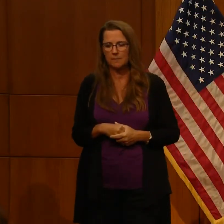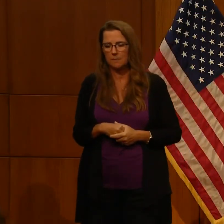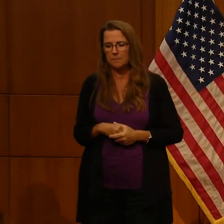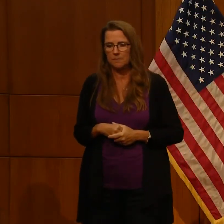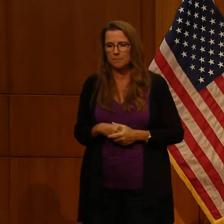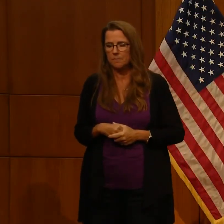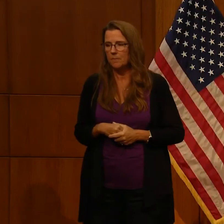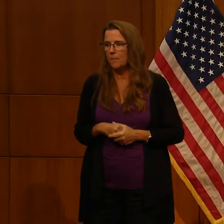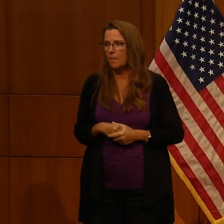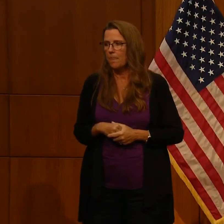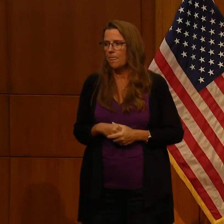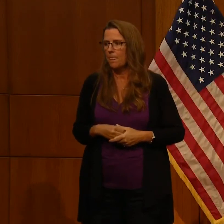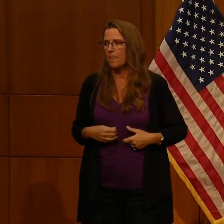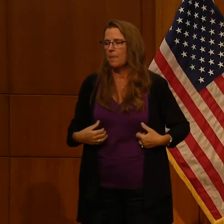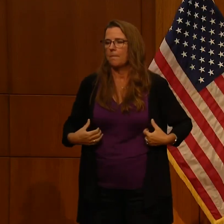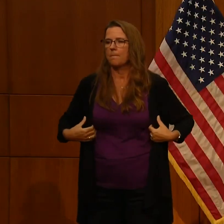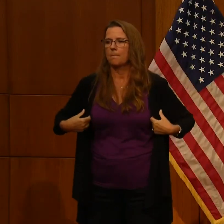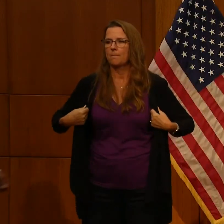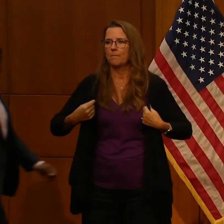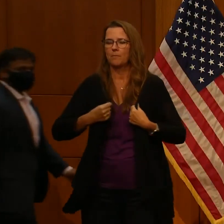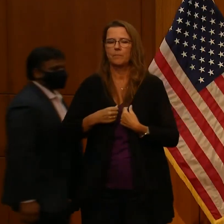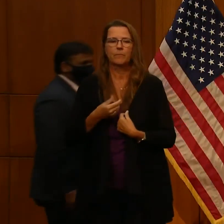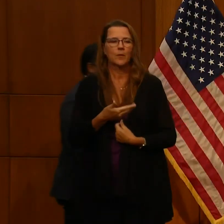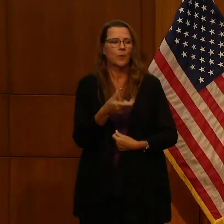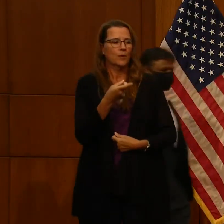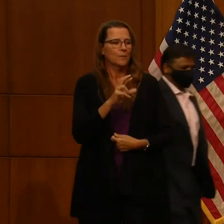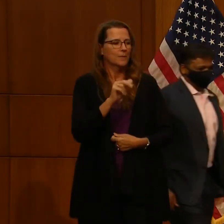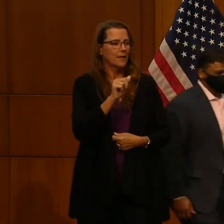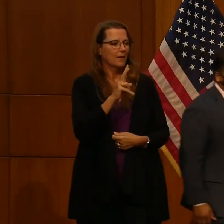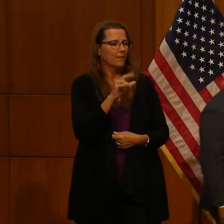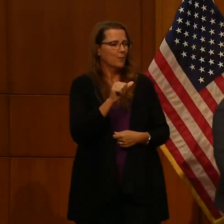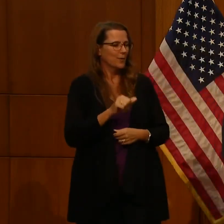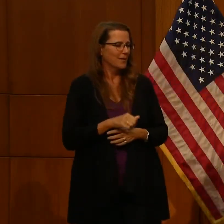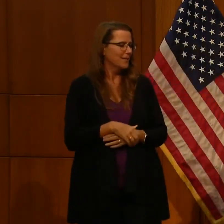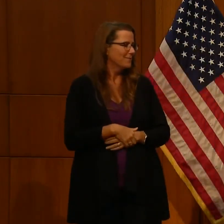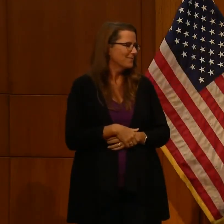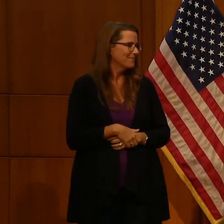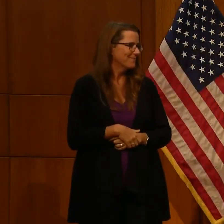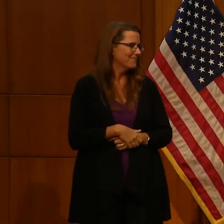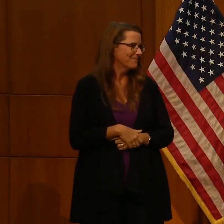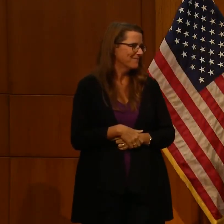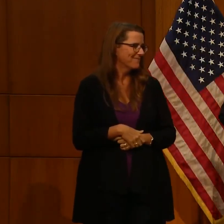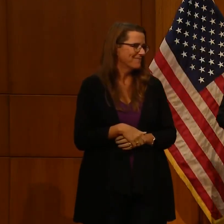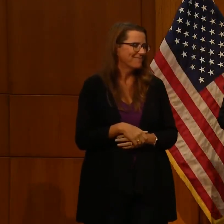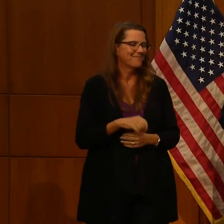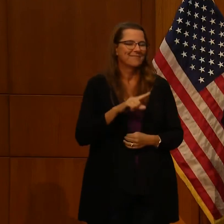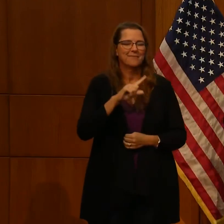THERE AND ALL THAT. YOU AND